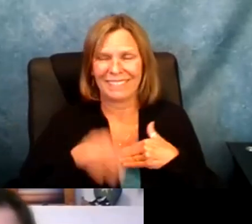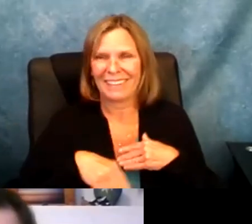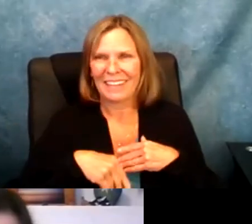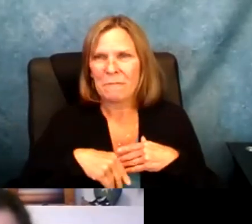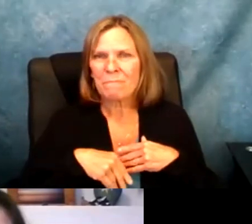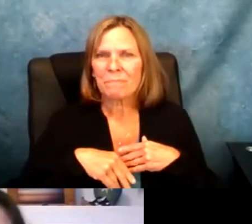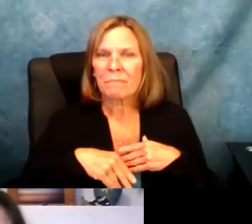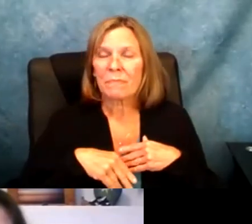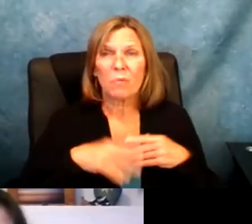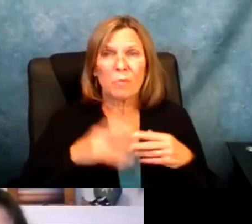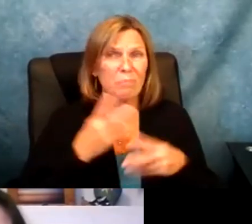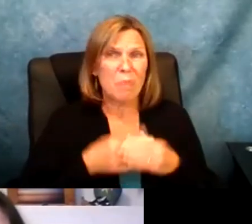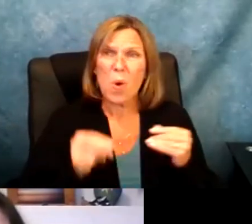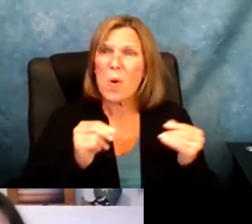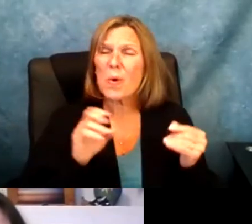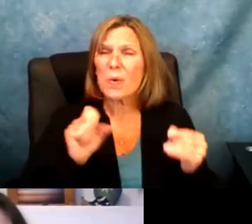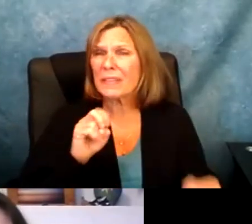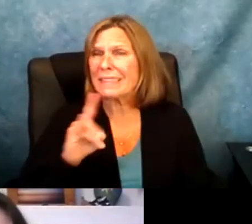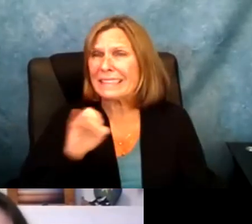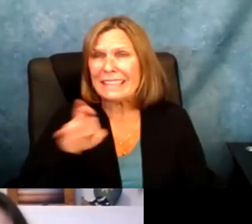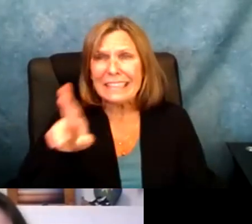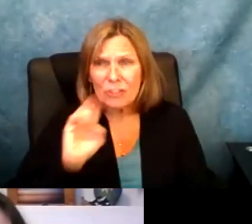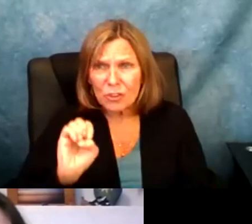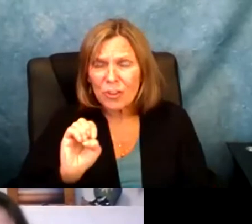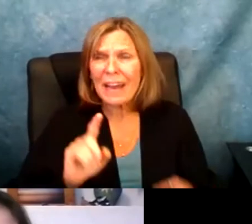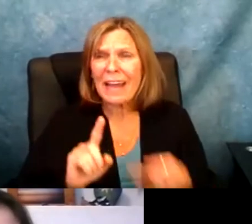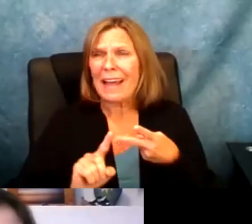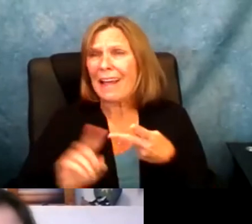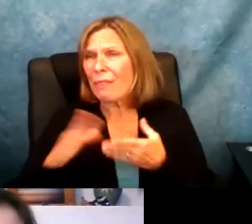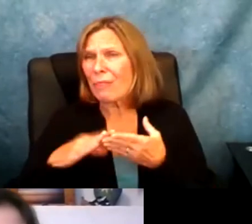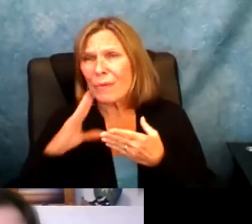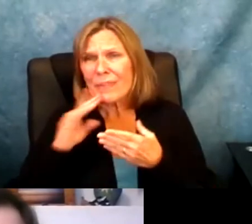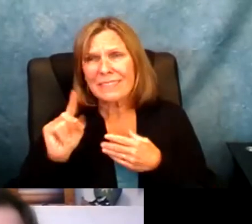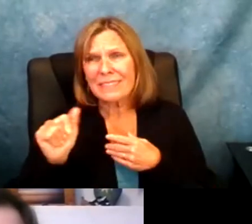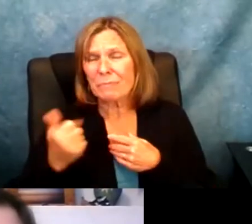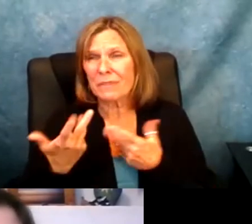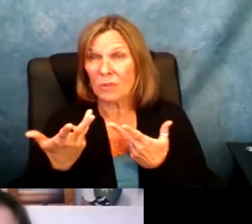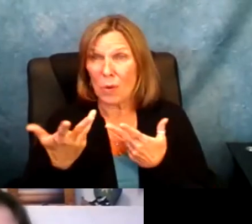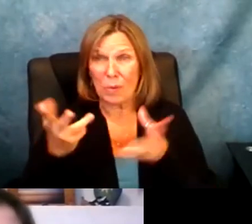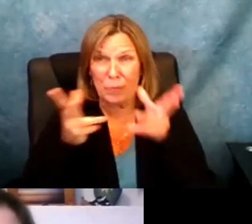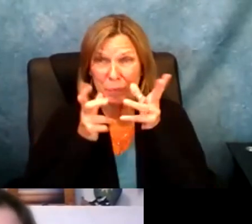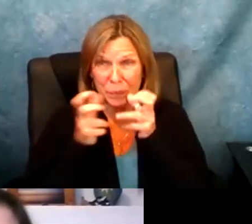had my disability since I was an infant pretty much. The seizures and the